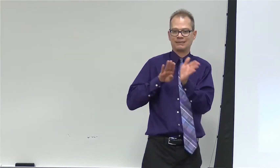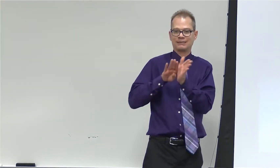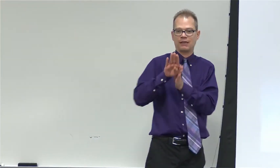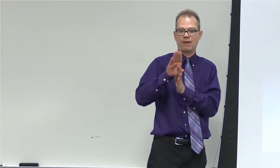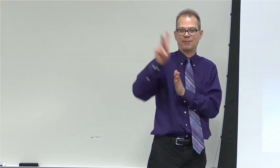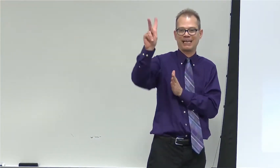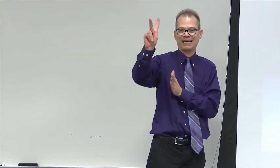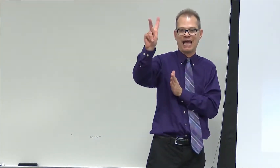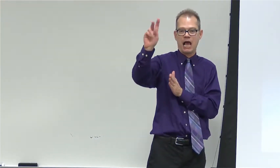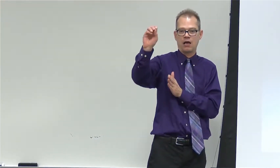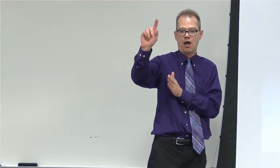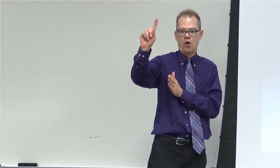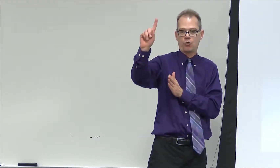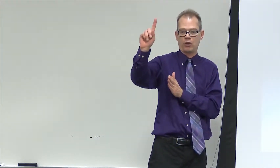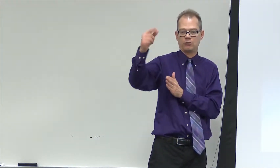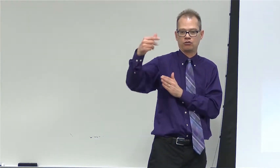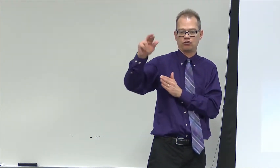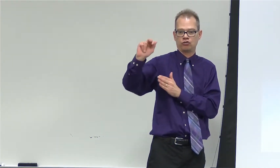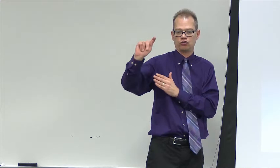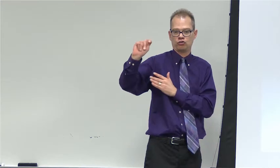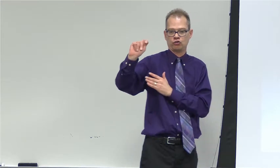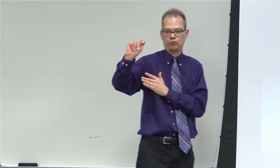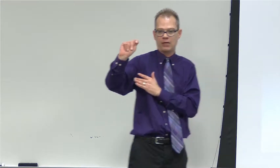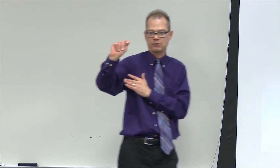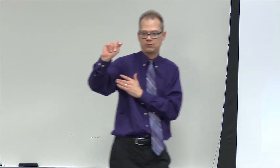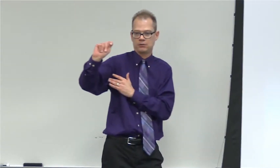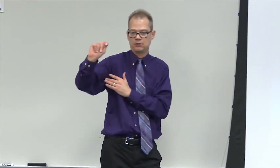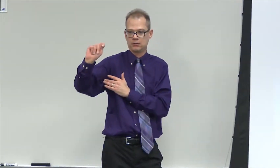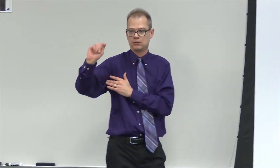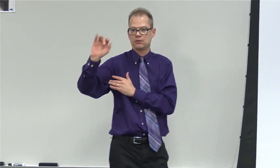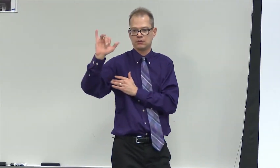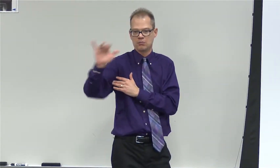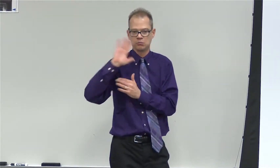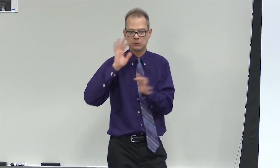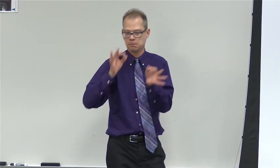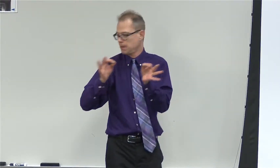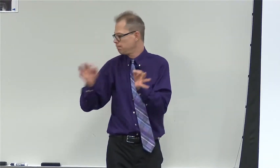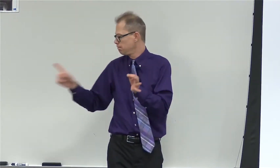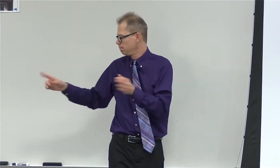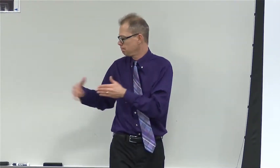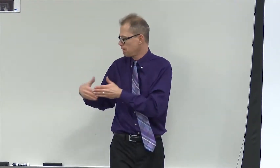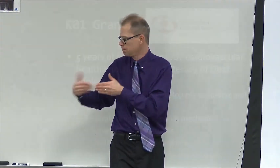At that time, I developed a K01 grant, and I will explain more about that.